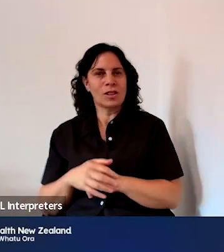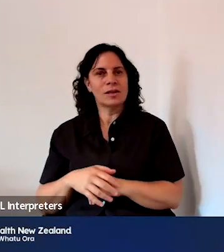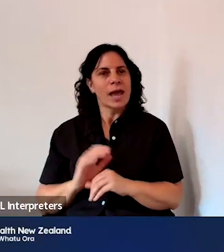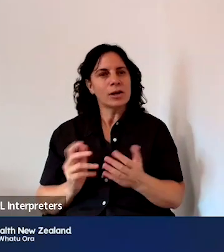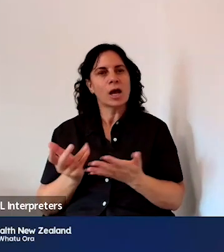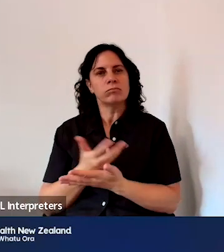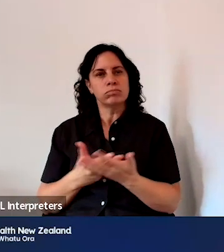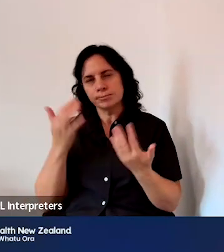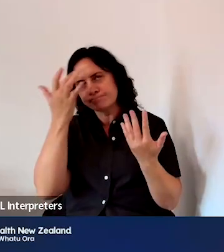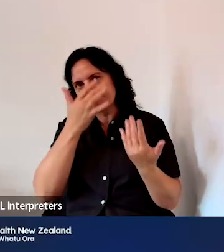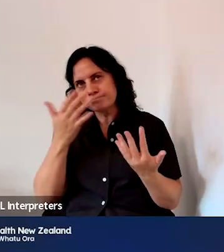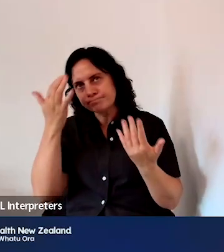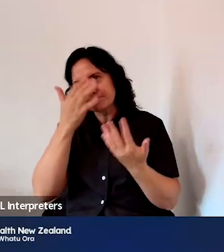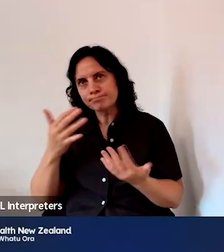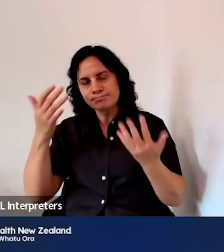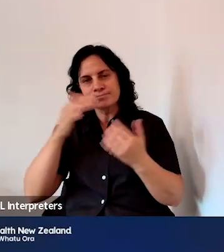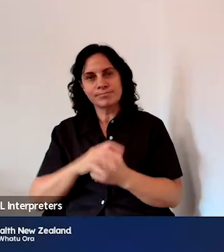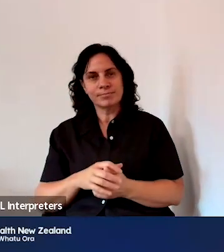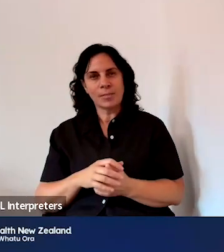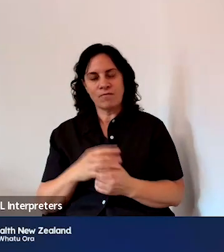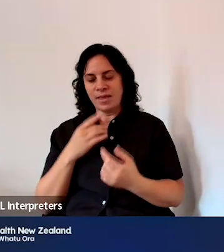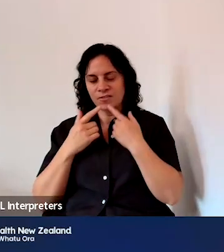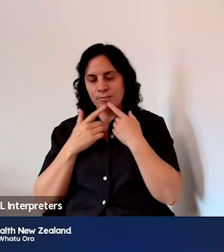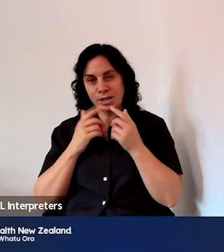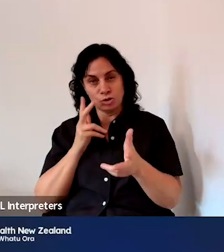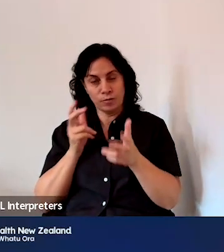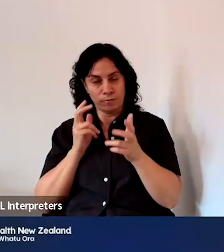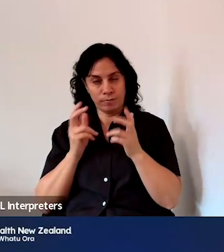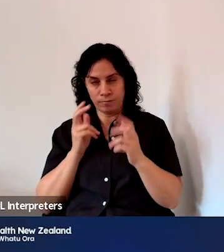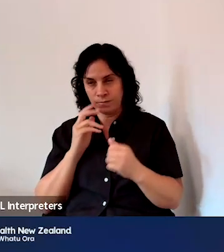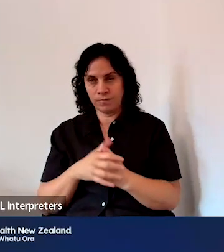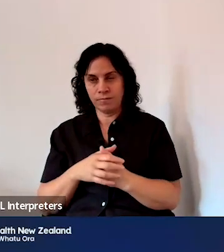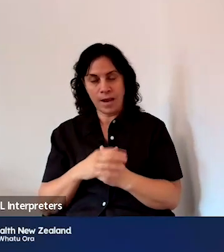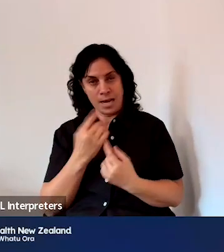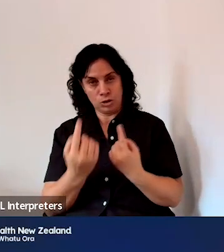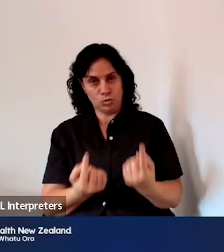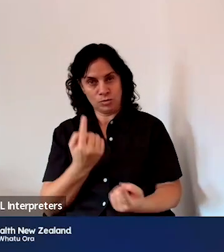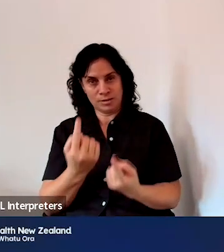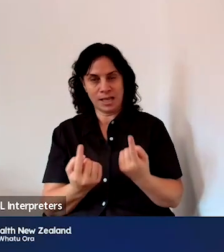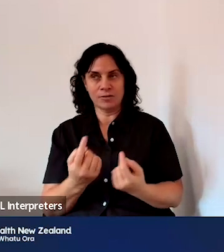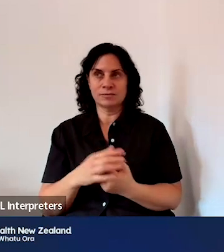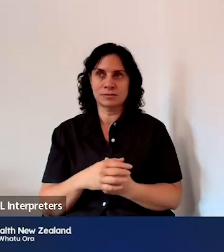reflecting on what you've just heard and what you've seen through this. Now we have 15 reports.